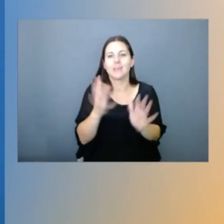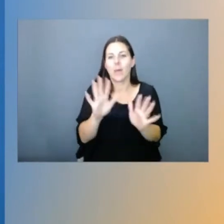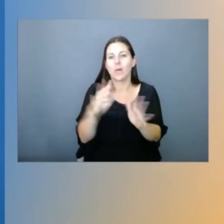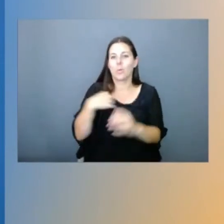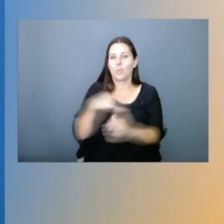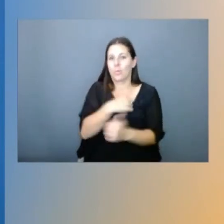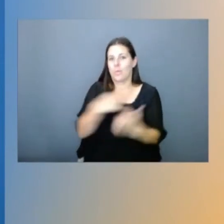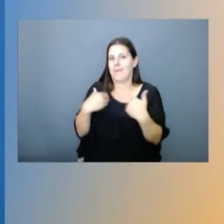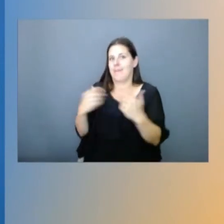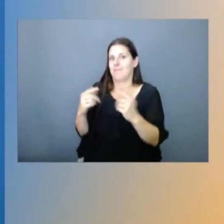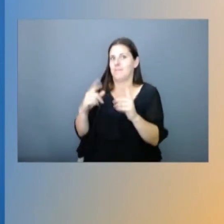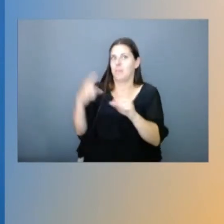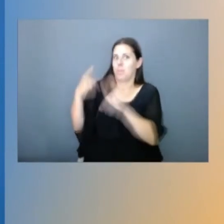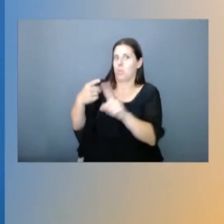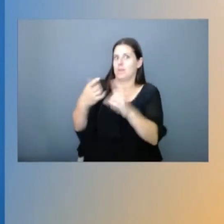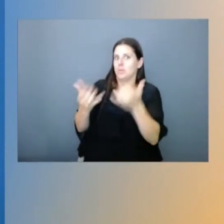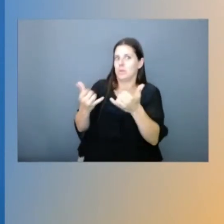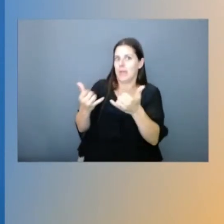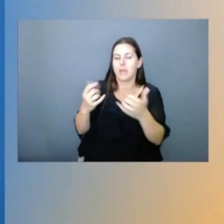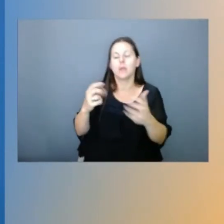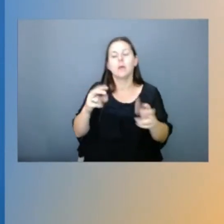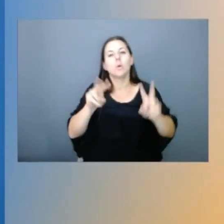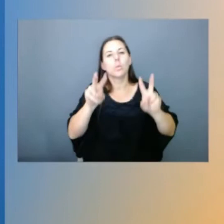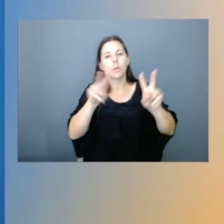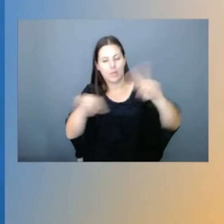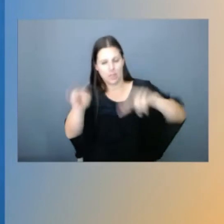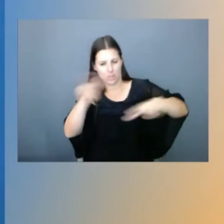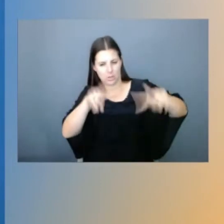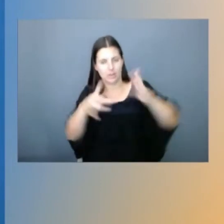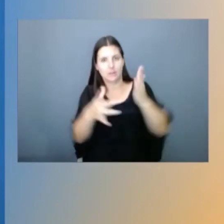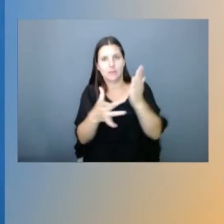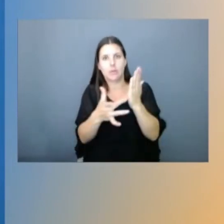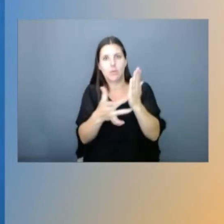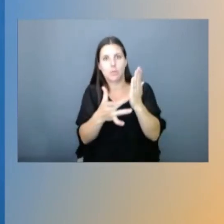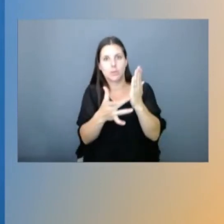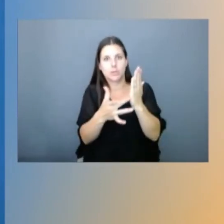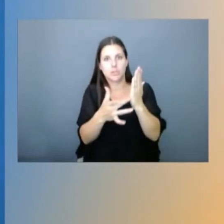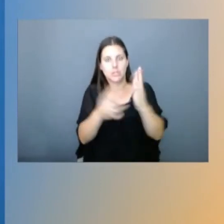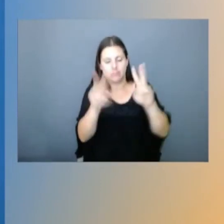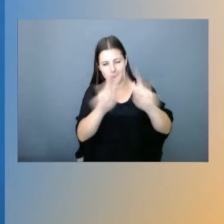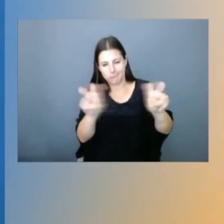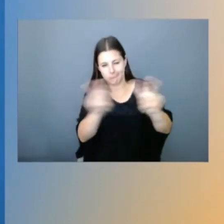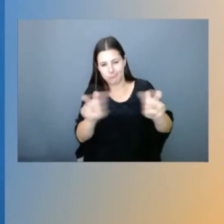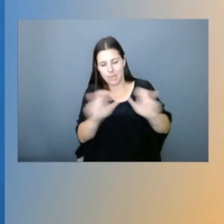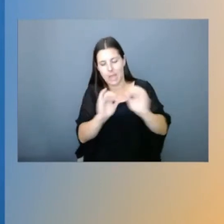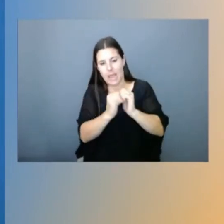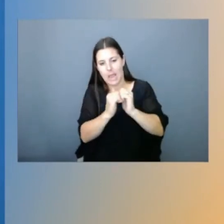that we look at technologies and we really figured out, okay, how do we want to address customer issues